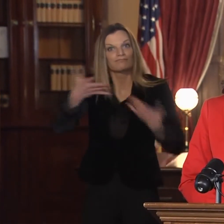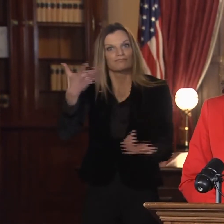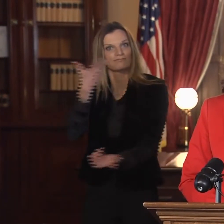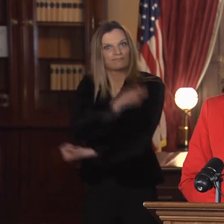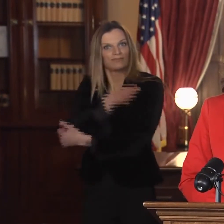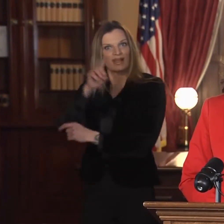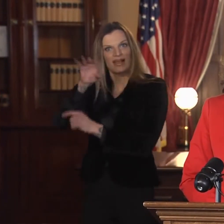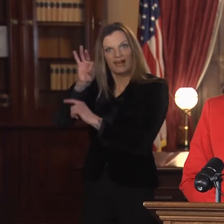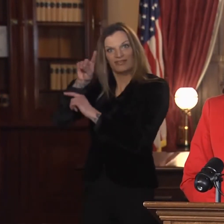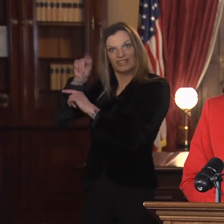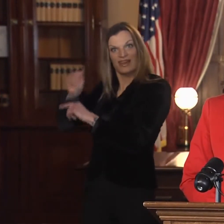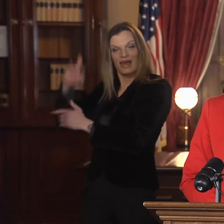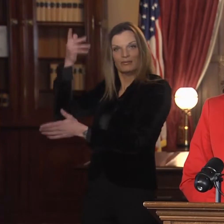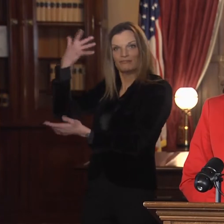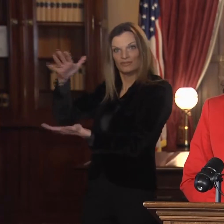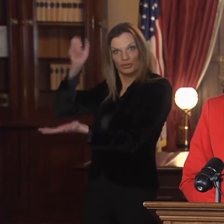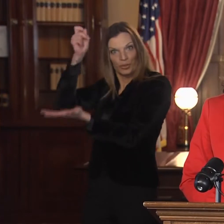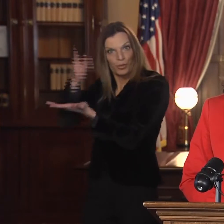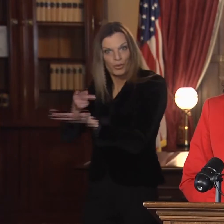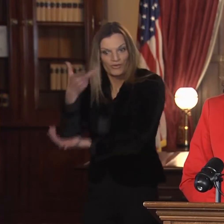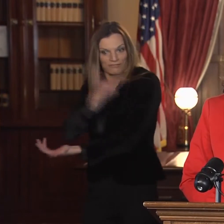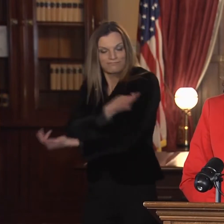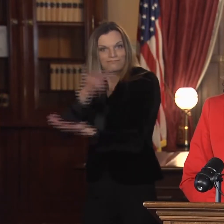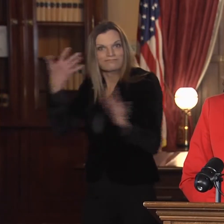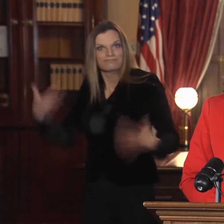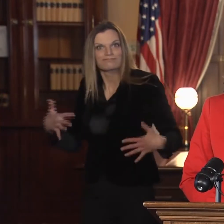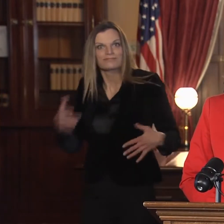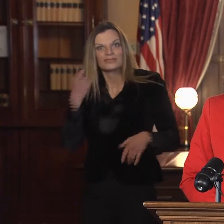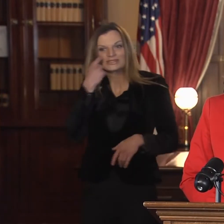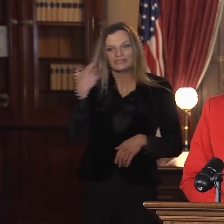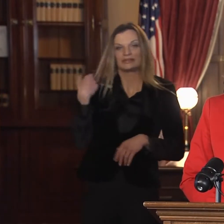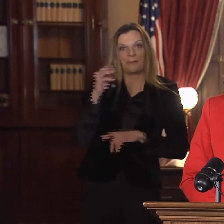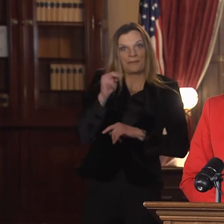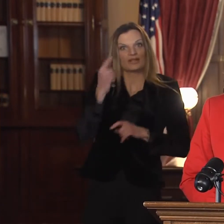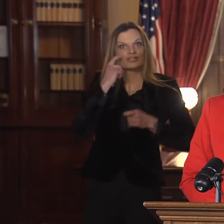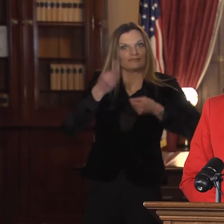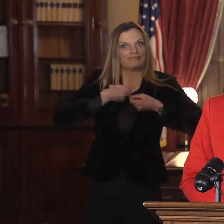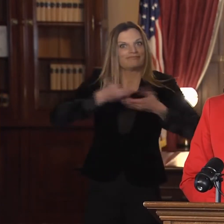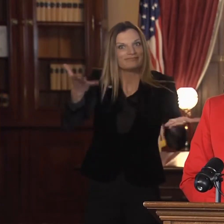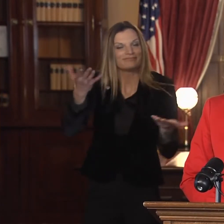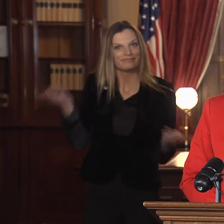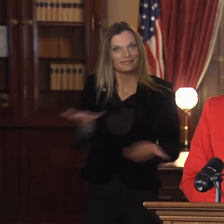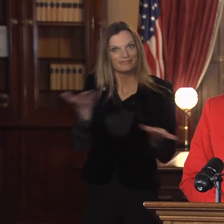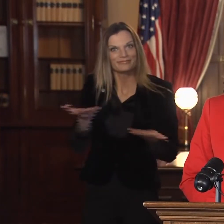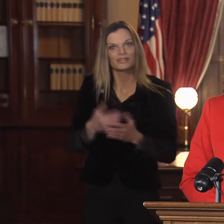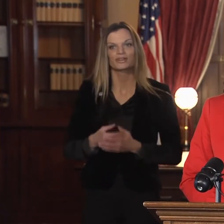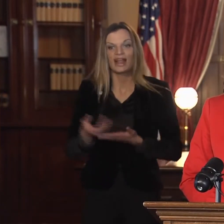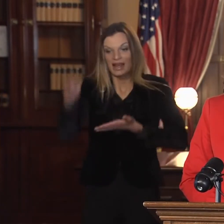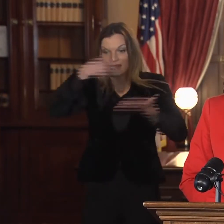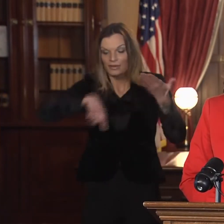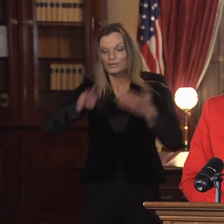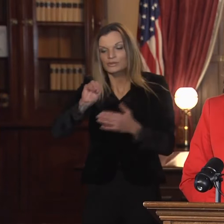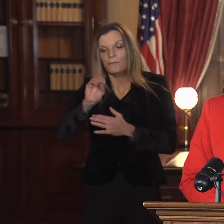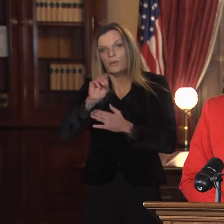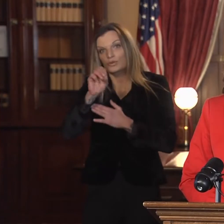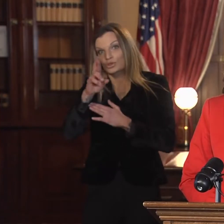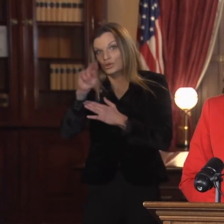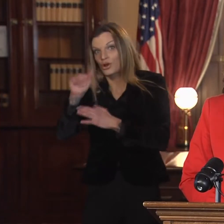OVER THE WEEKEND THE FIRST SHIPMENTS OF THE FDA APPROVED